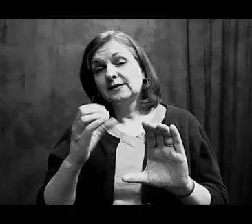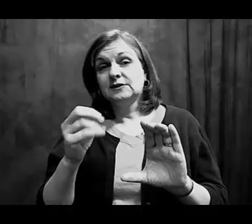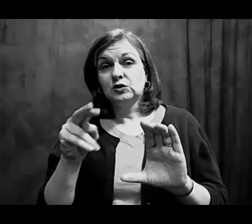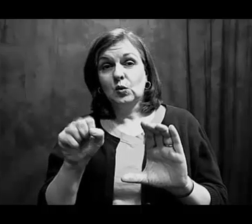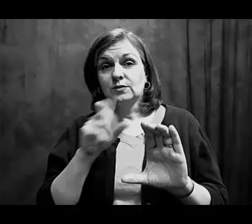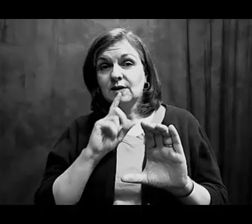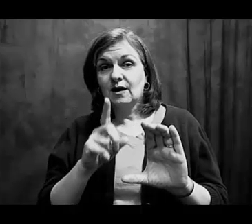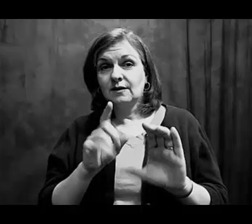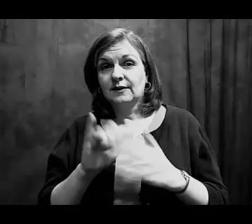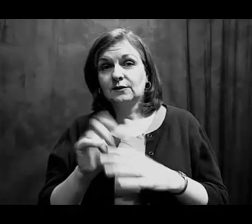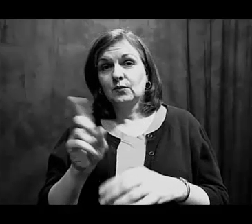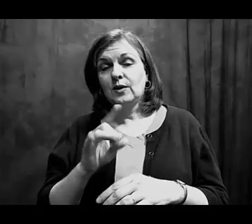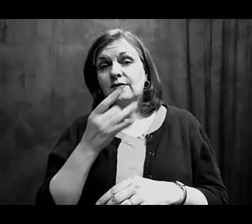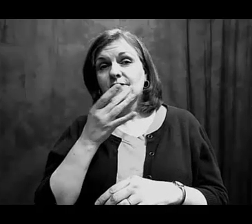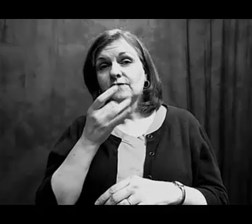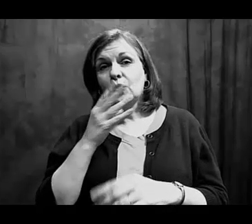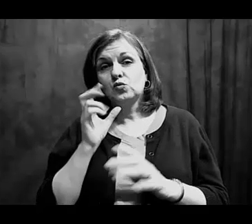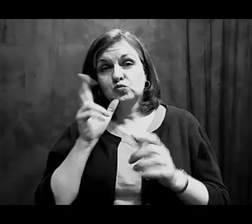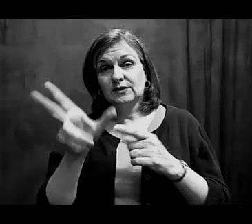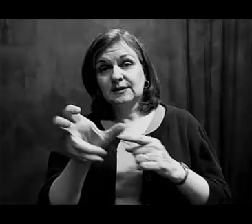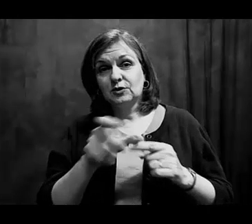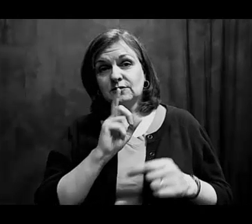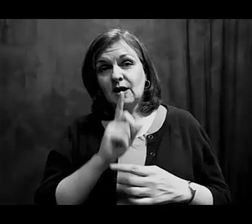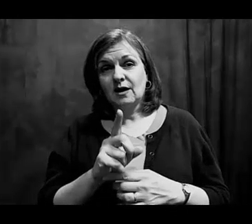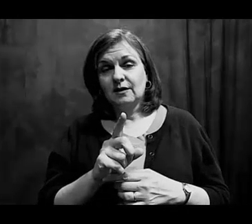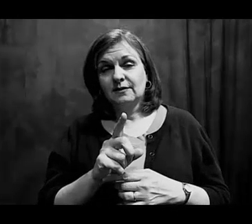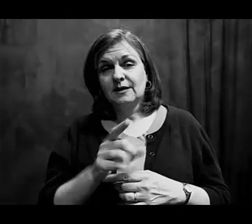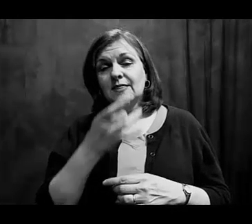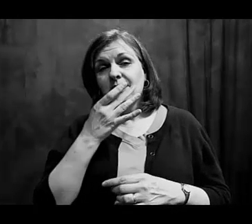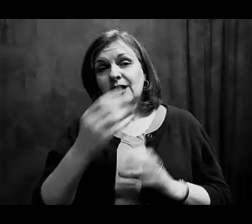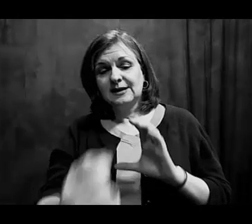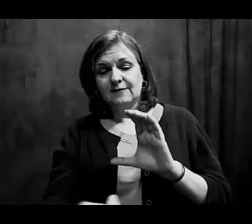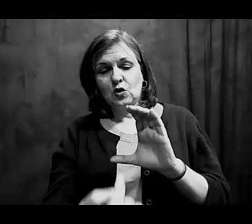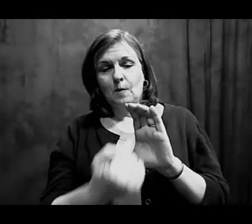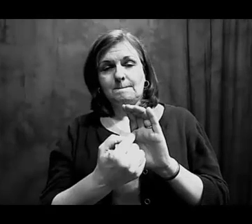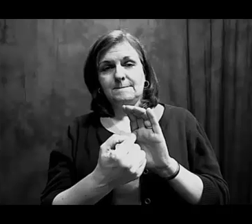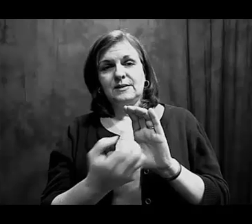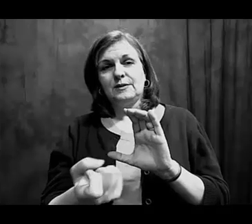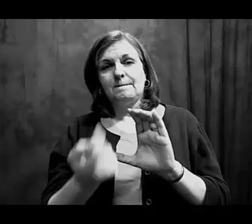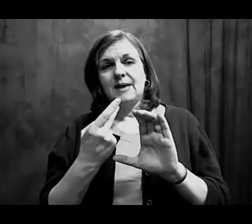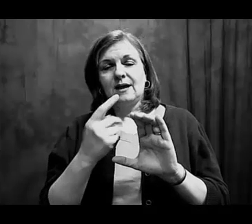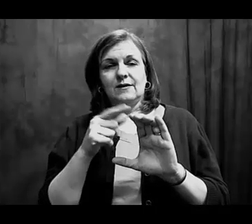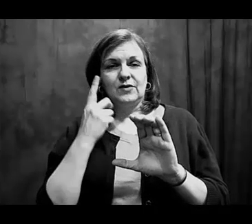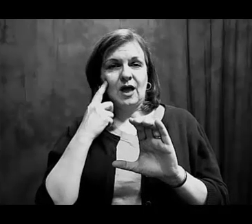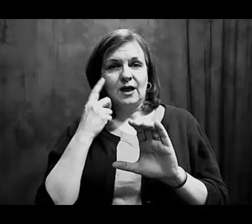where photoreceptors are -- we have to get the light focused back at the back of your eye